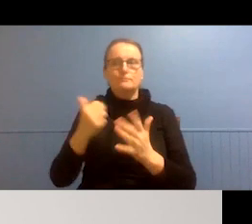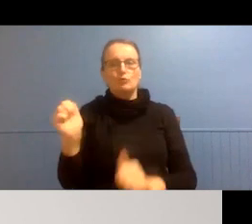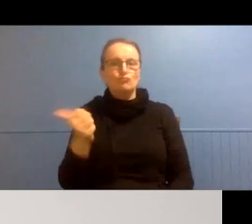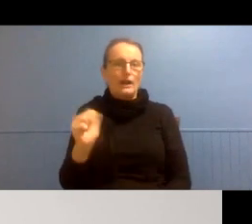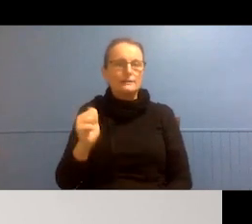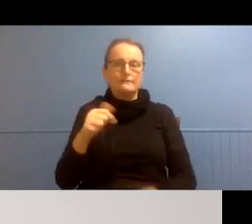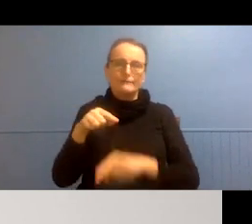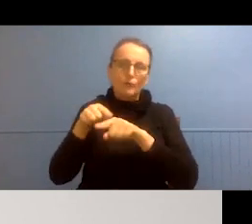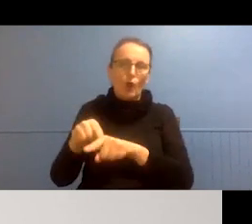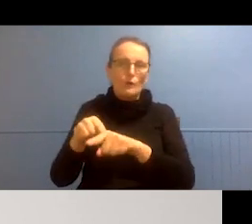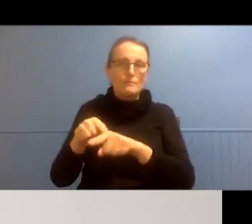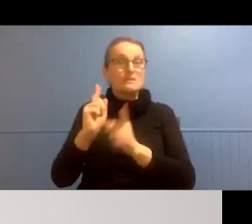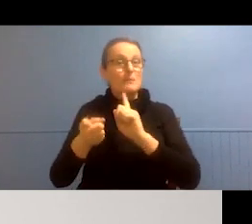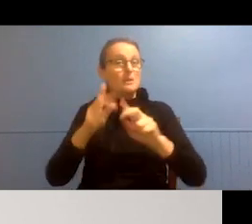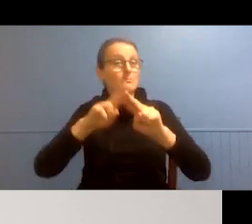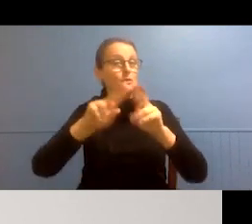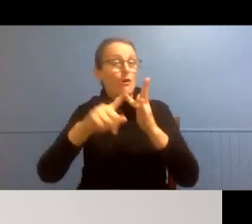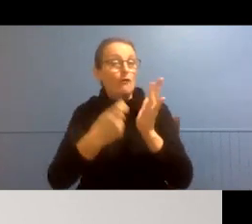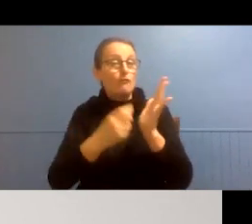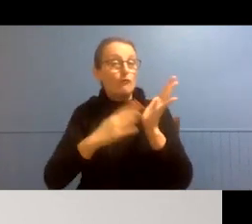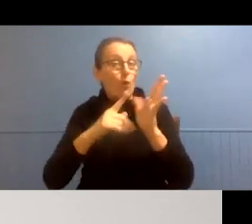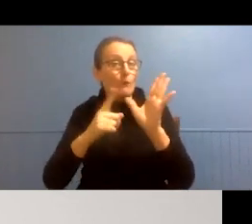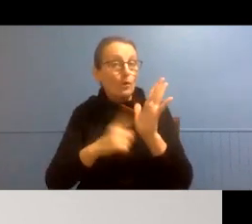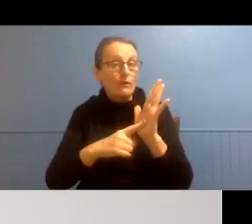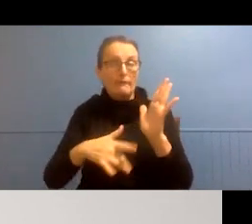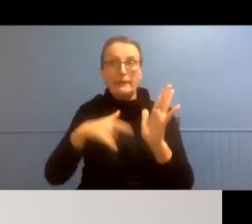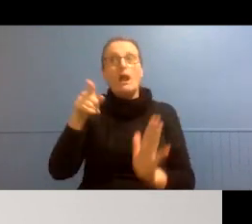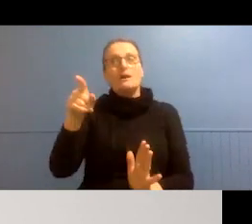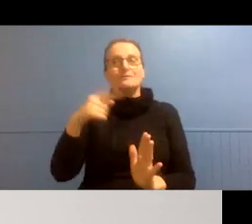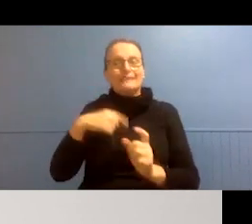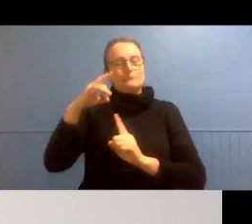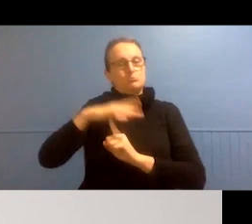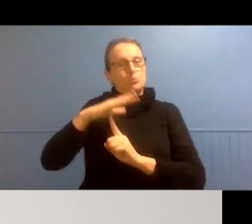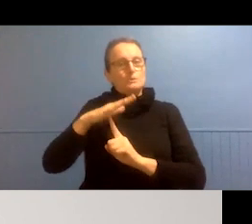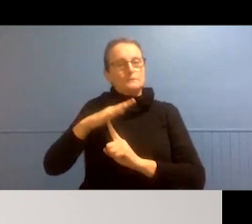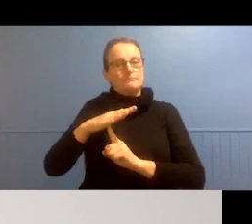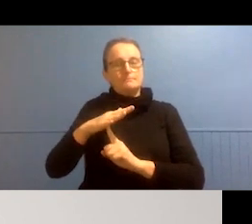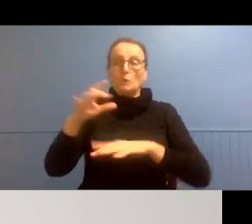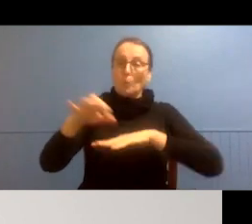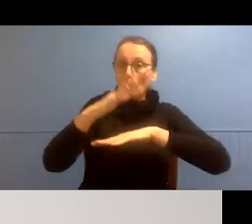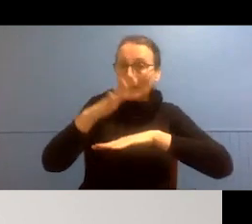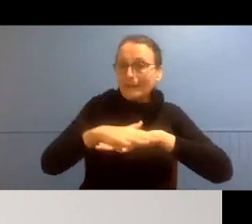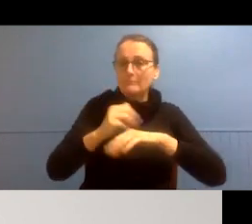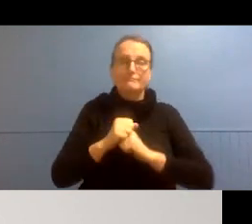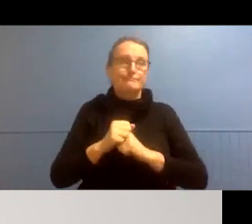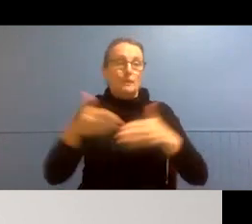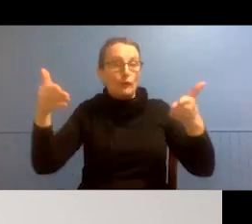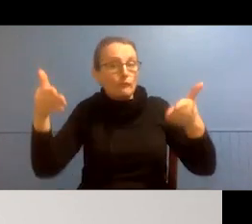Some of these will be formal and carry a strong sense of occasion, like festivals, weddings, and funerals.